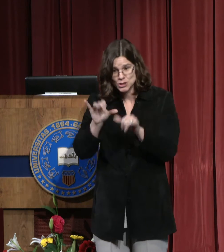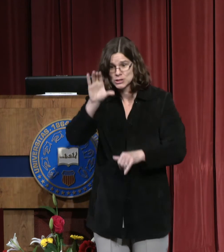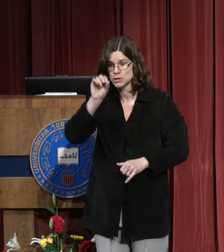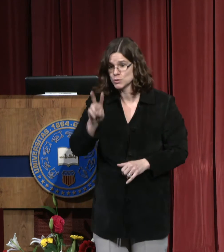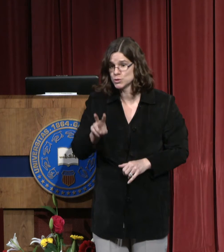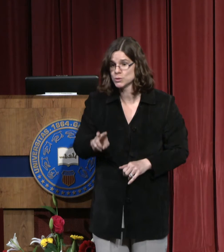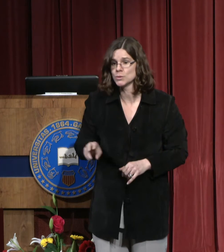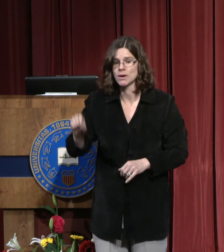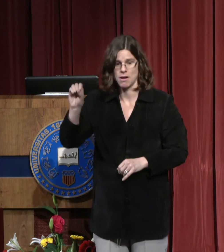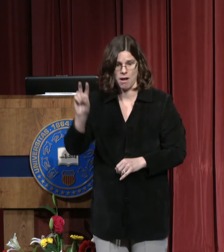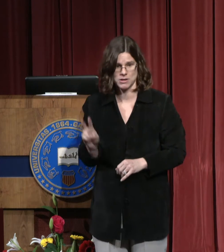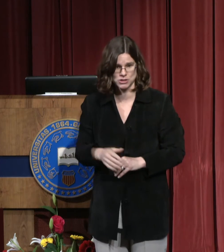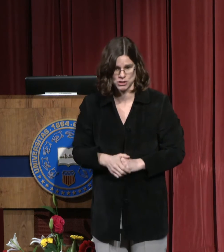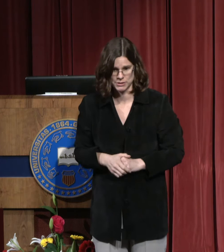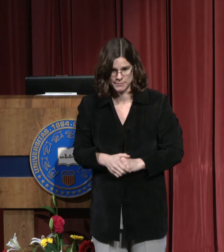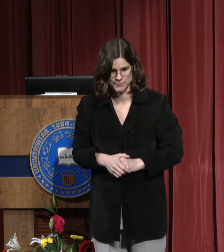The levels of CO2 and oxygen in the atmosphere in Hawaii and New Zealand were the same.